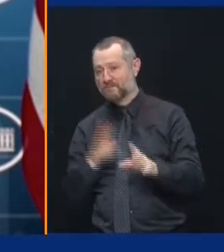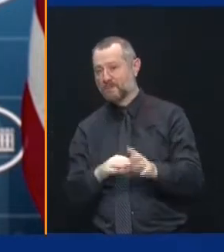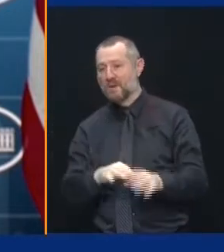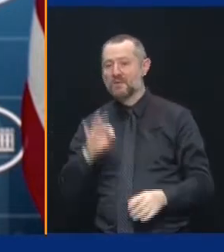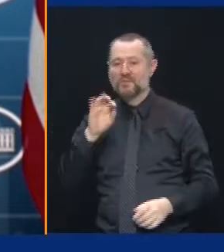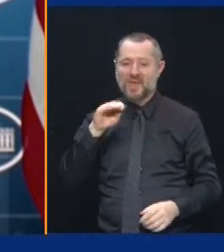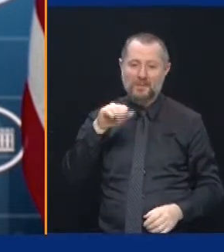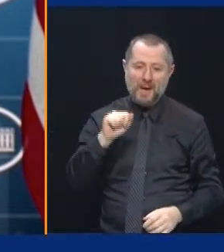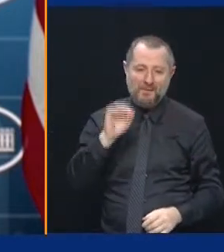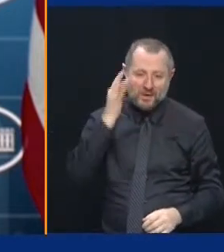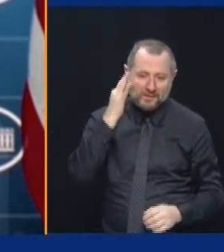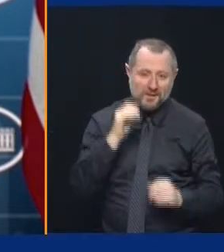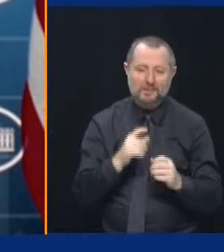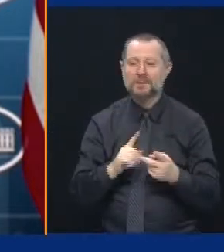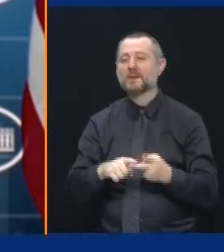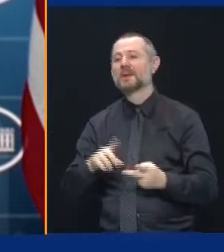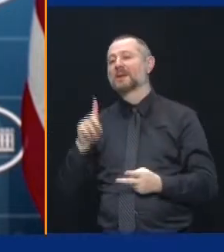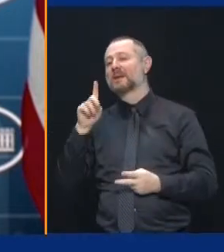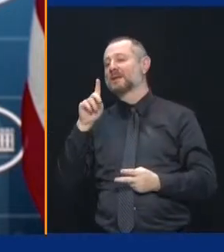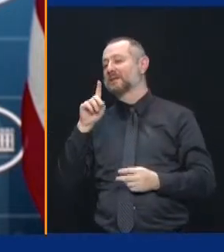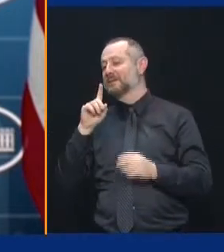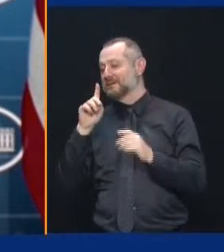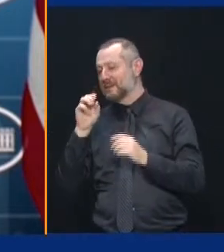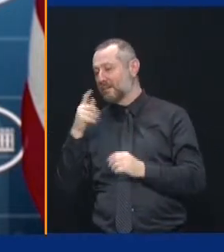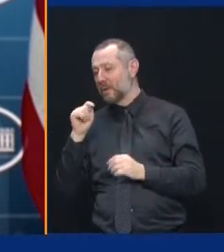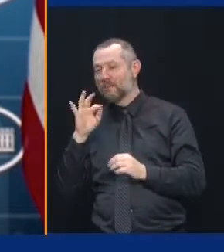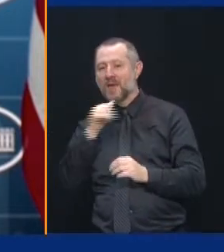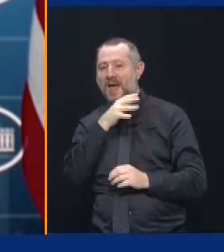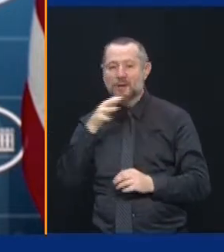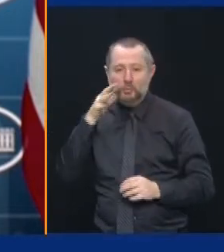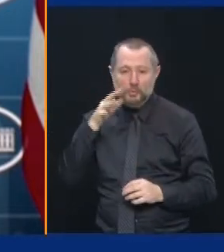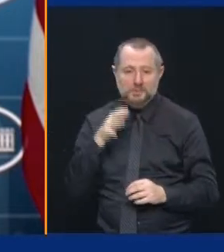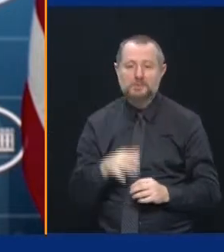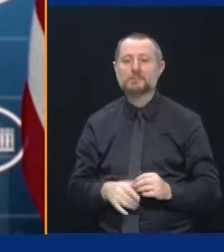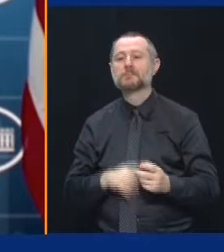MOVING QUICKLY TO GET MORE VACCINATORS ACROSS THE GROUND. FROM FEMA TO THE DEPARTMENT OF